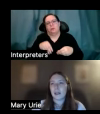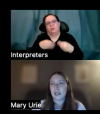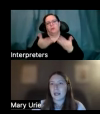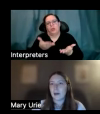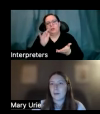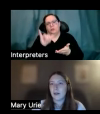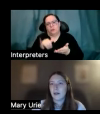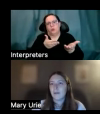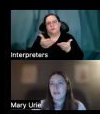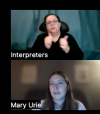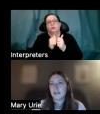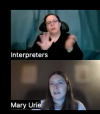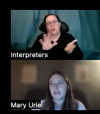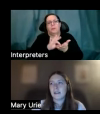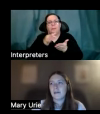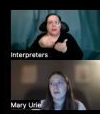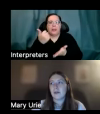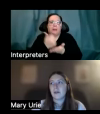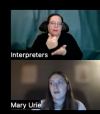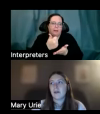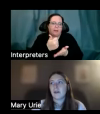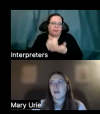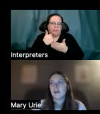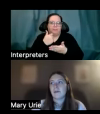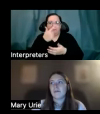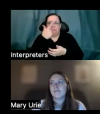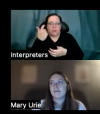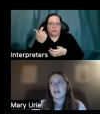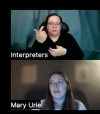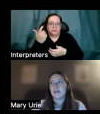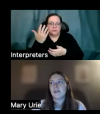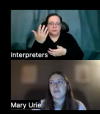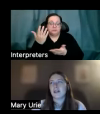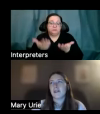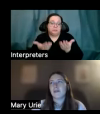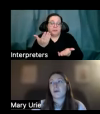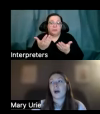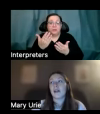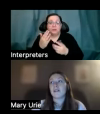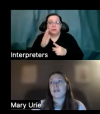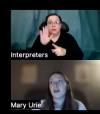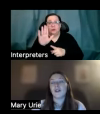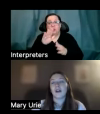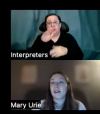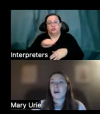Medicaid help. Because maybe your child requires a lot about